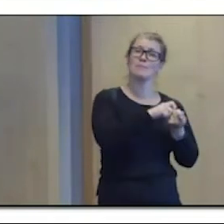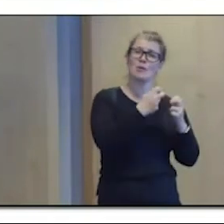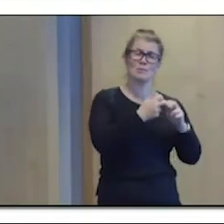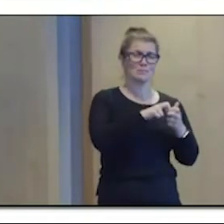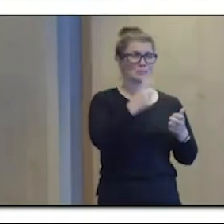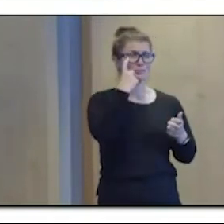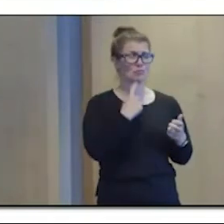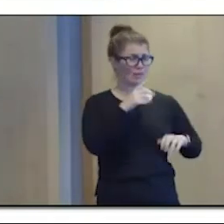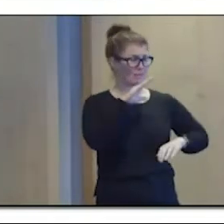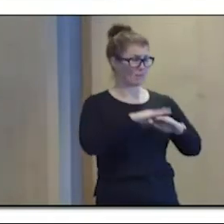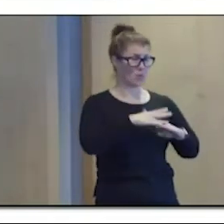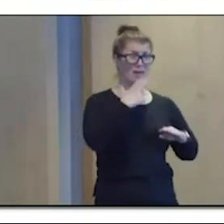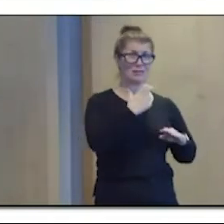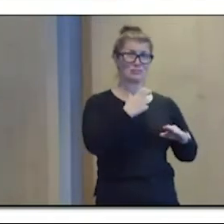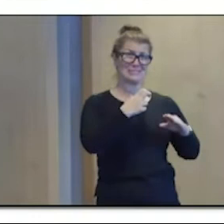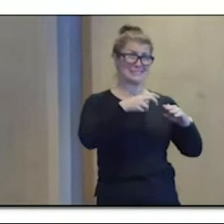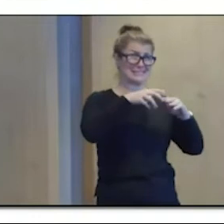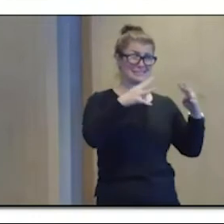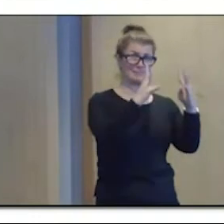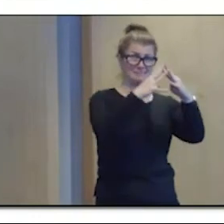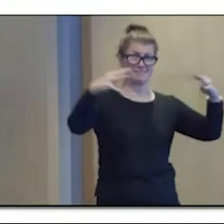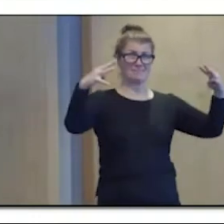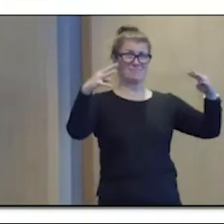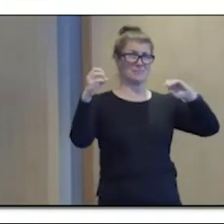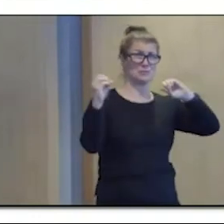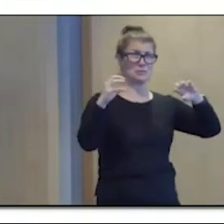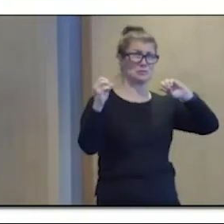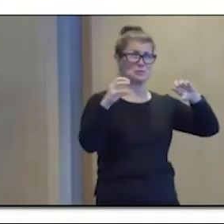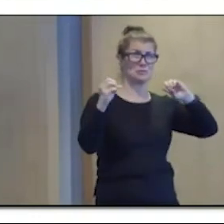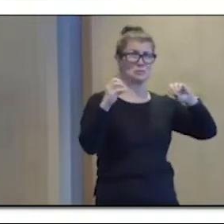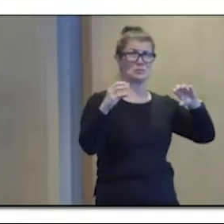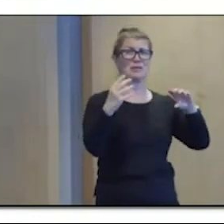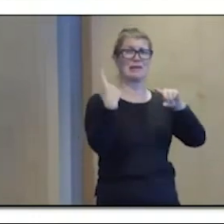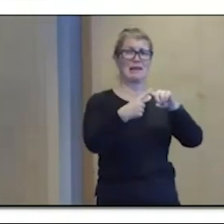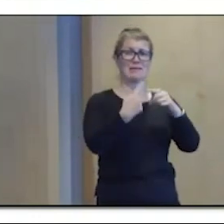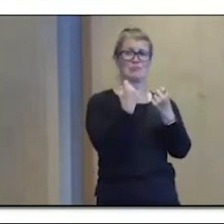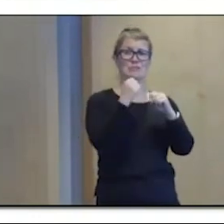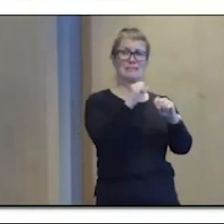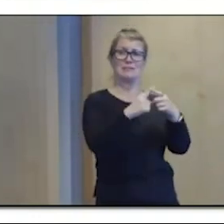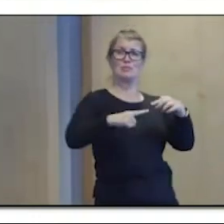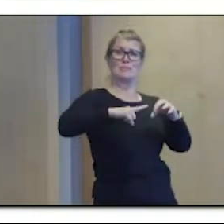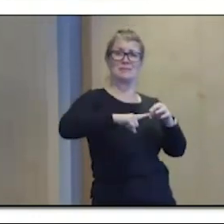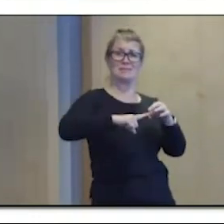electricity down the wires that the protection equipment that we use the surge arresters